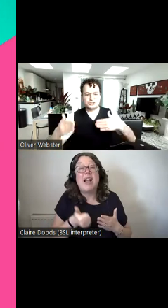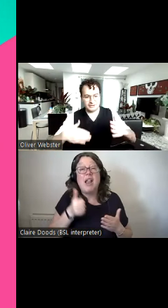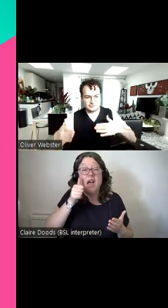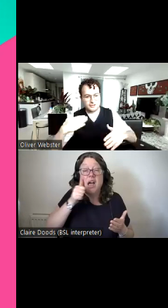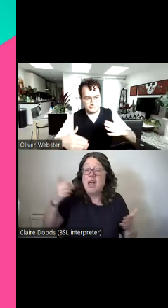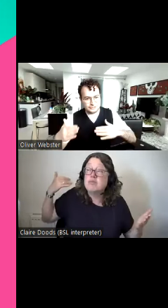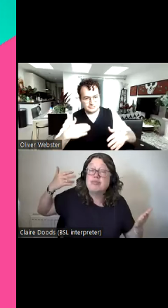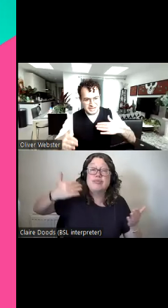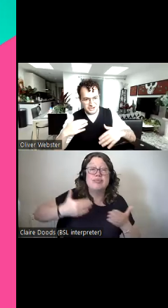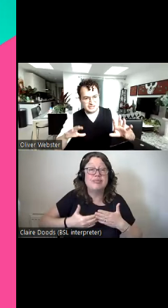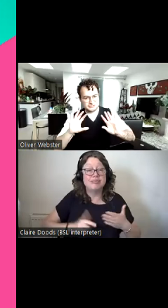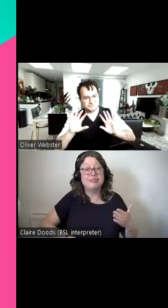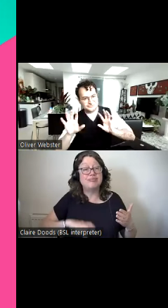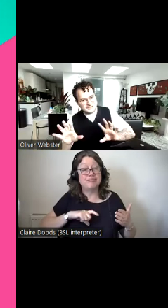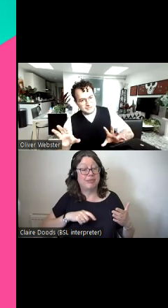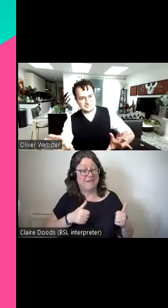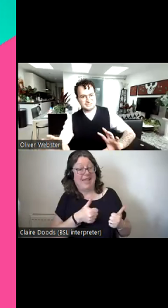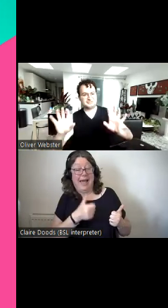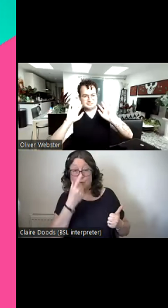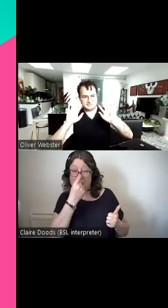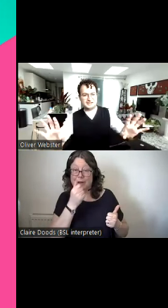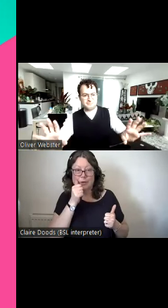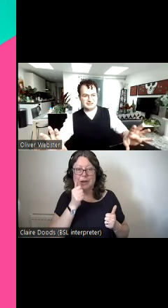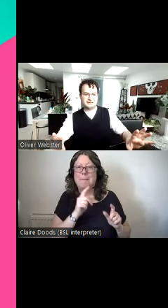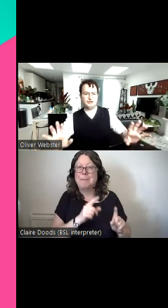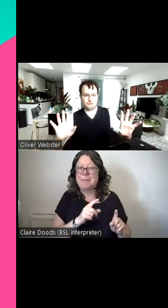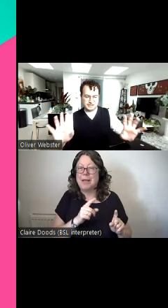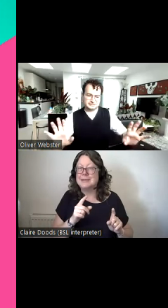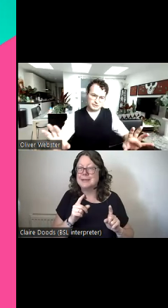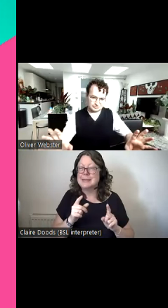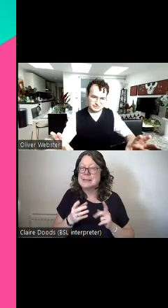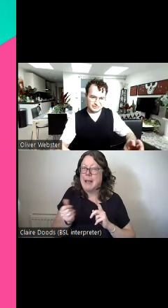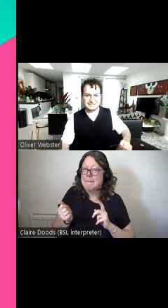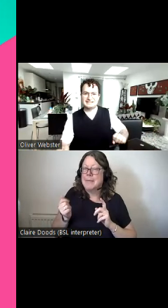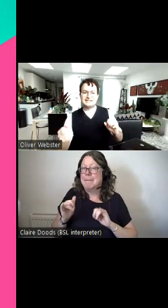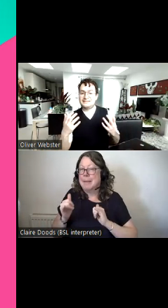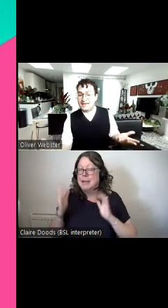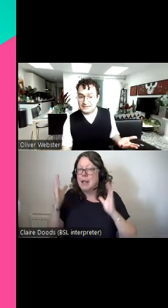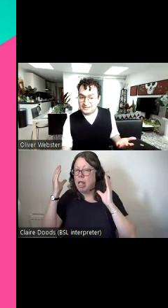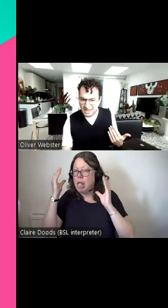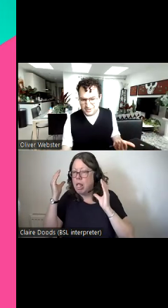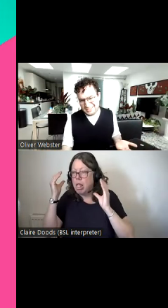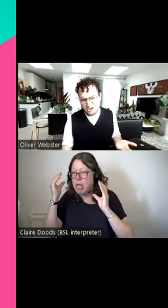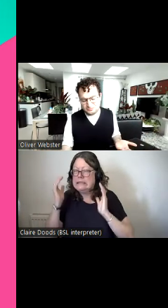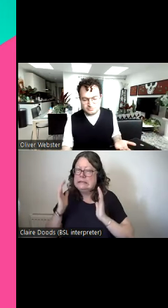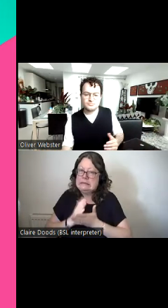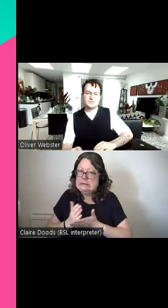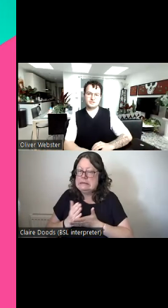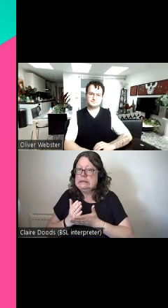just about starting to lose their hearing and doesn't really want to think about, "Oh, I need subtitles now," then they're missing out.